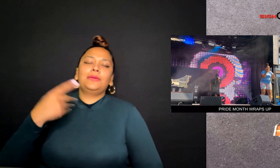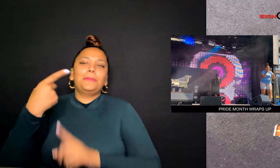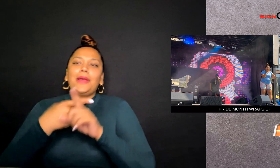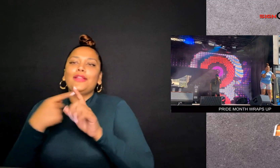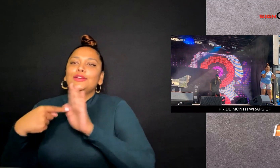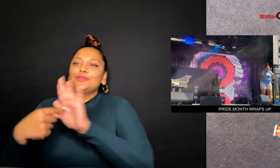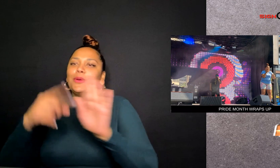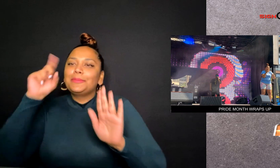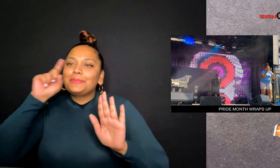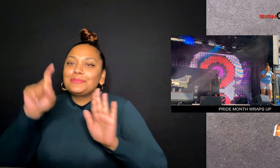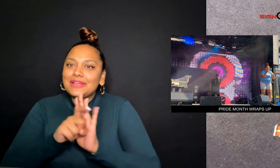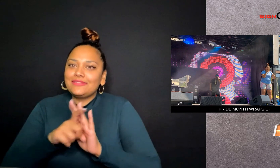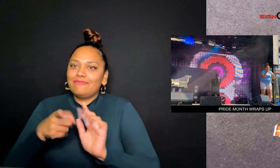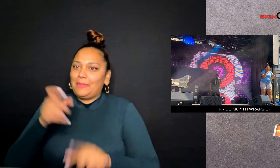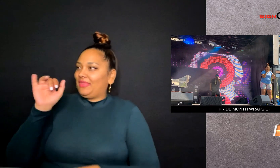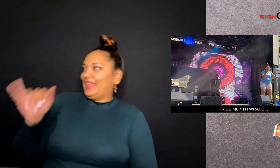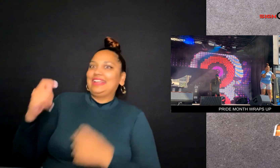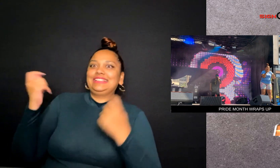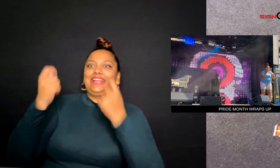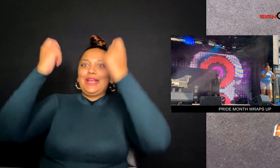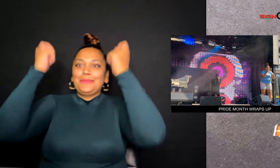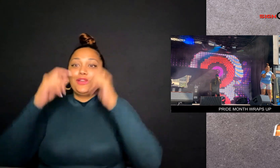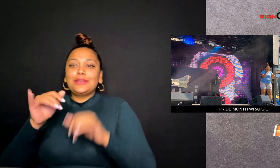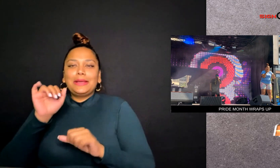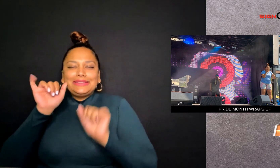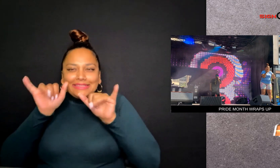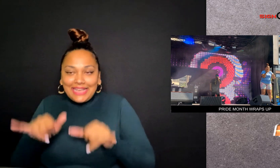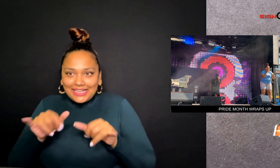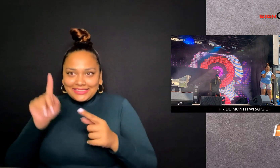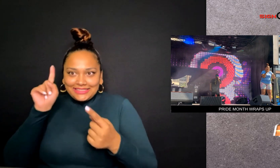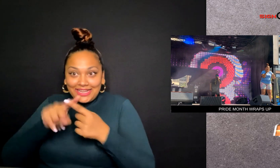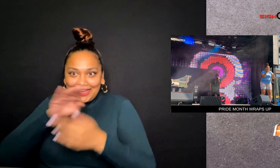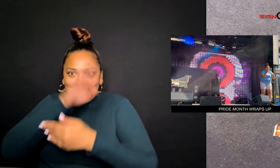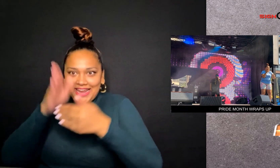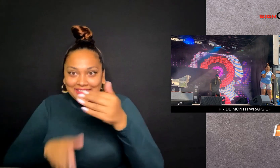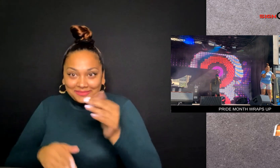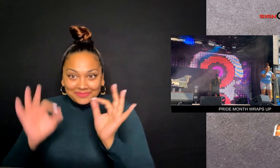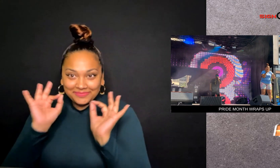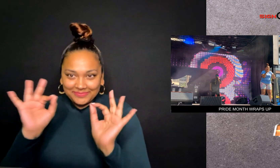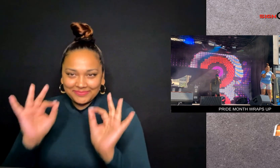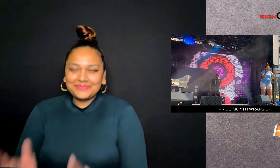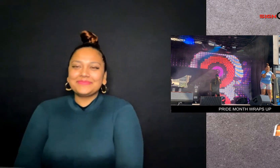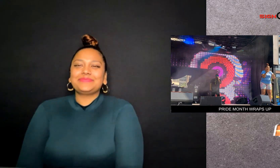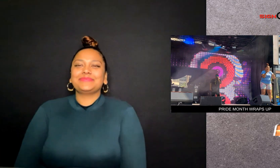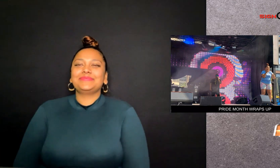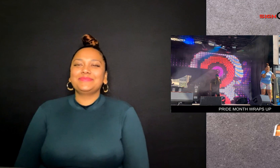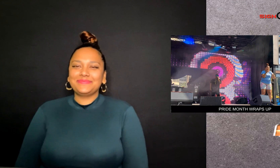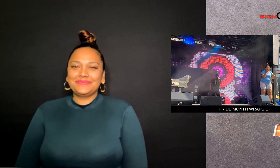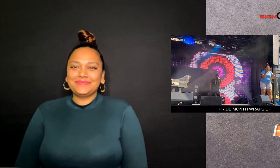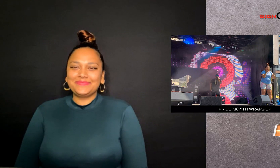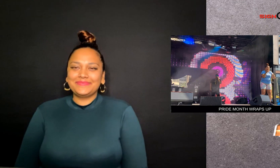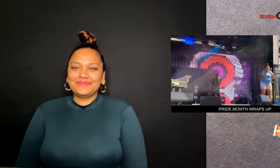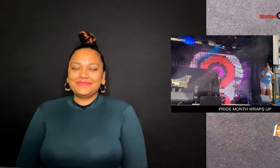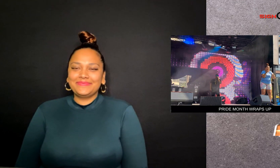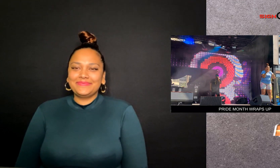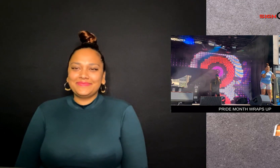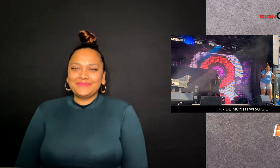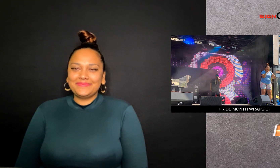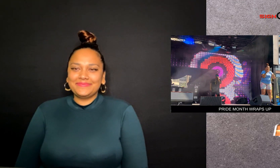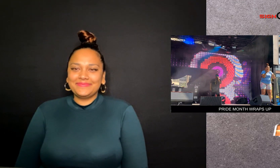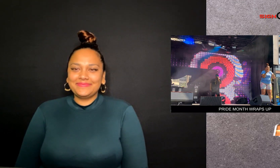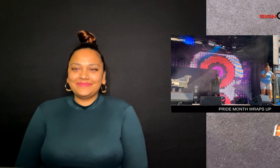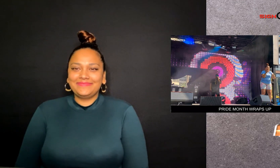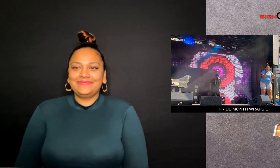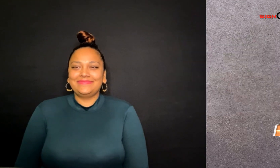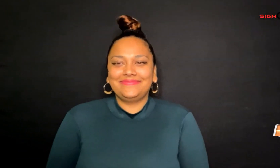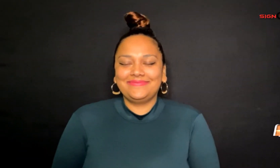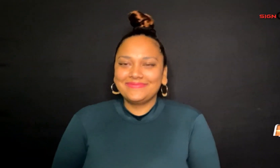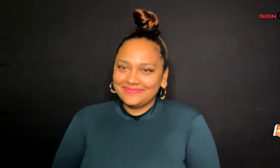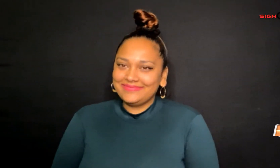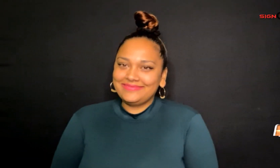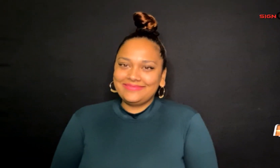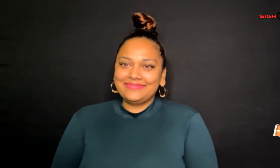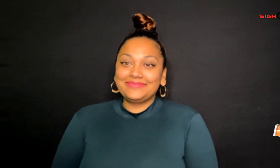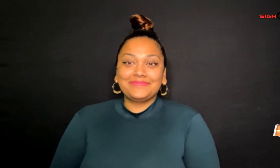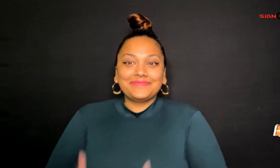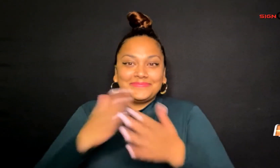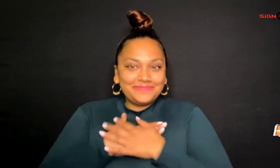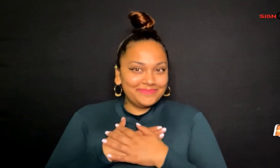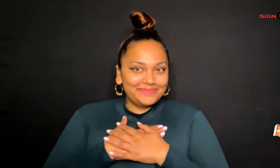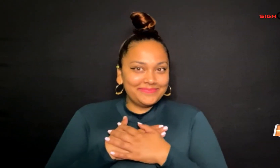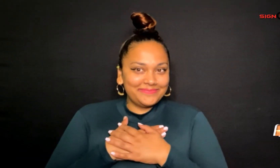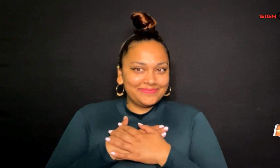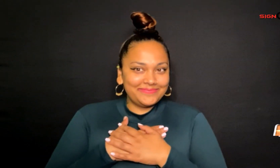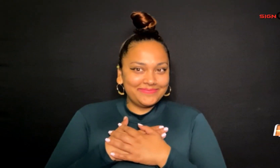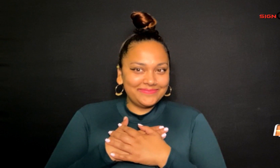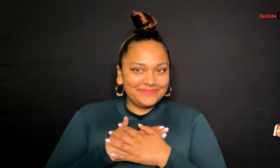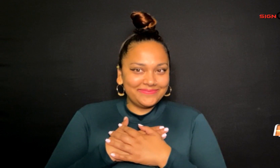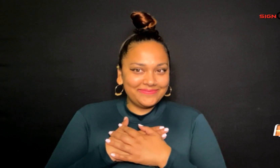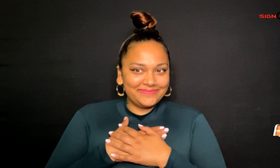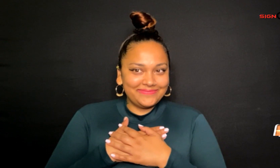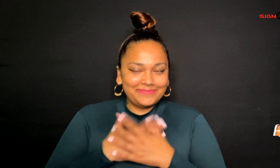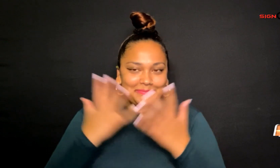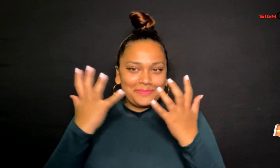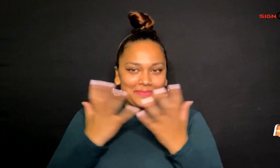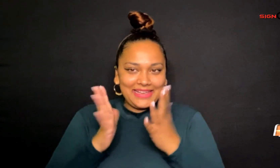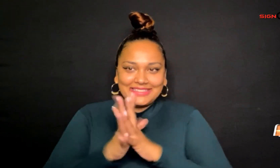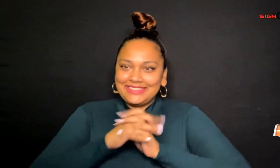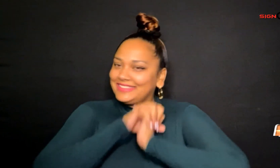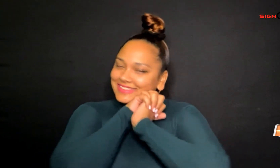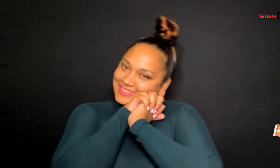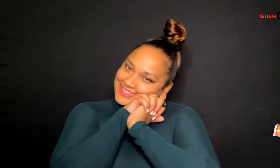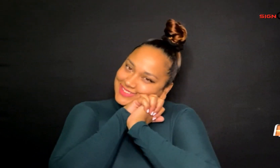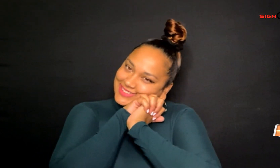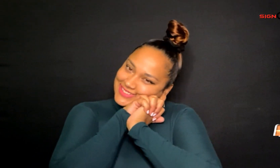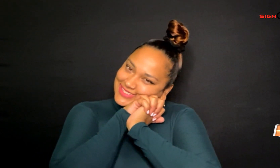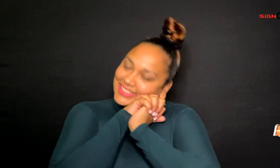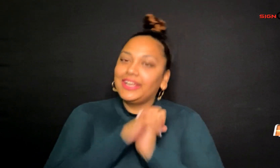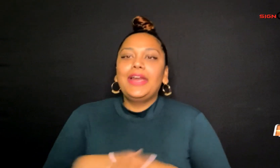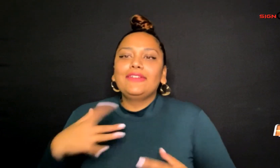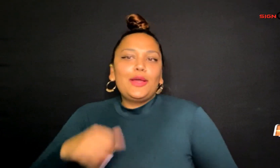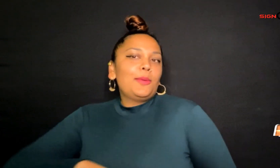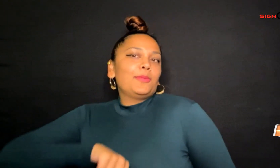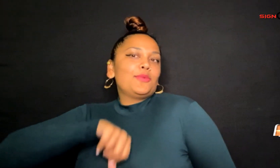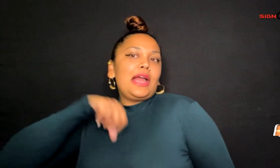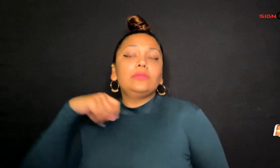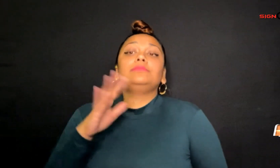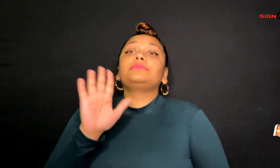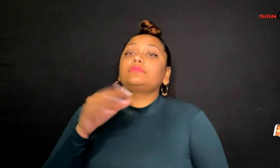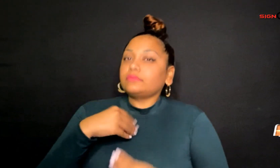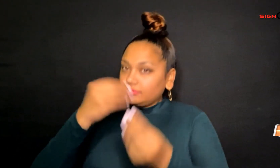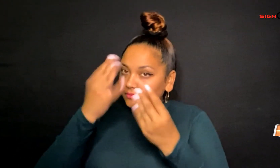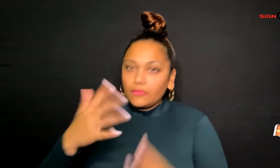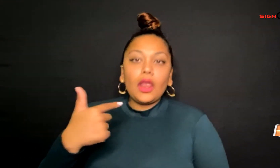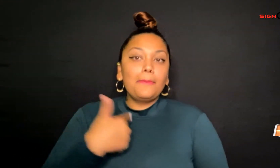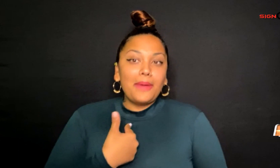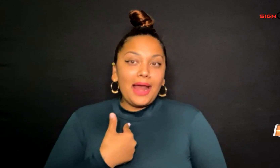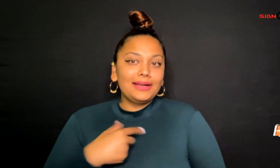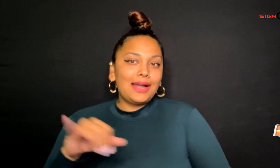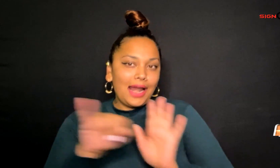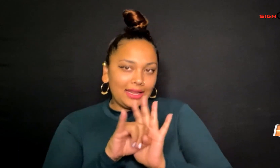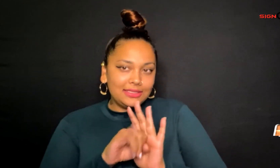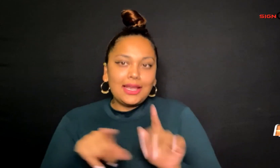with images from that celebration so be sure to stay until the end amazing I identify as